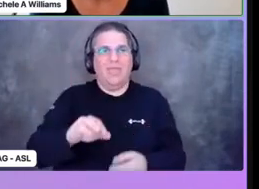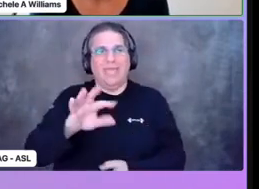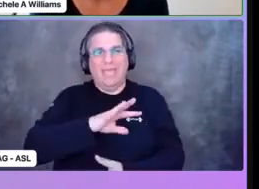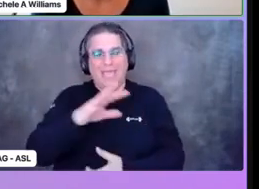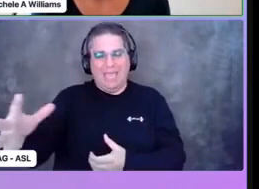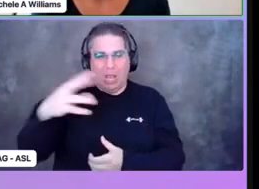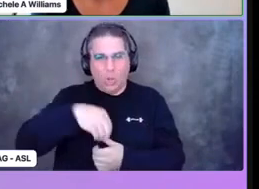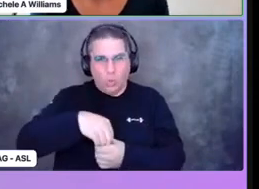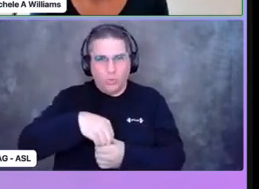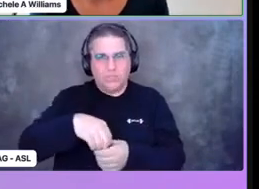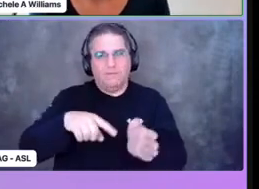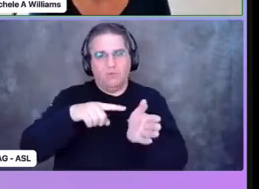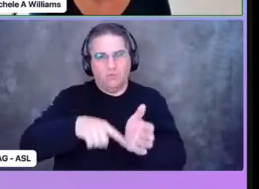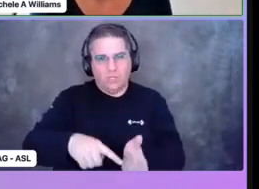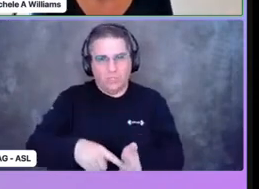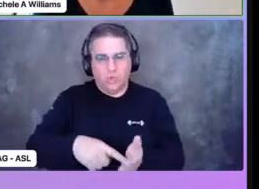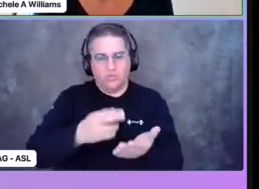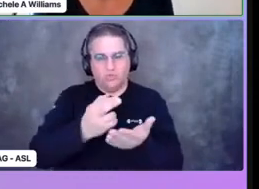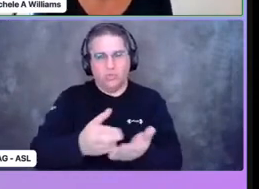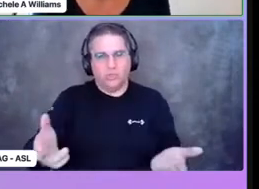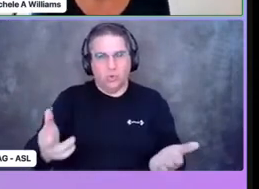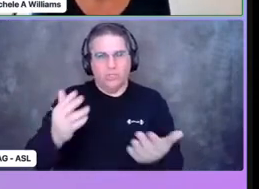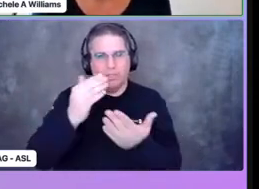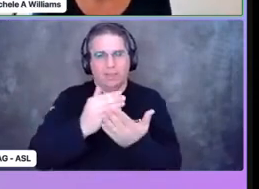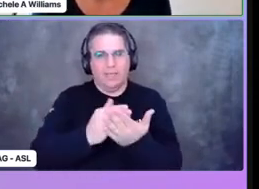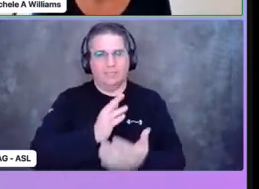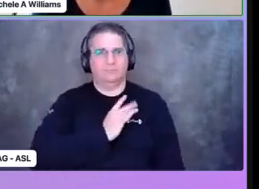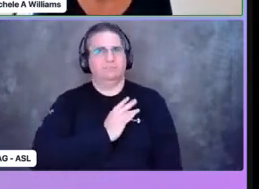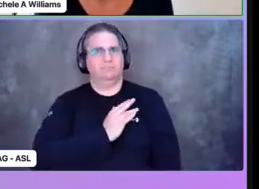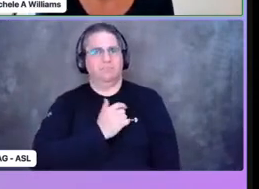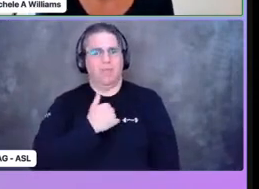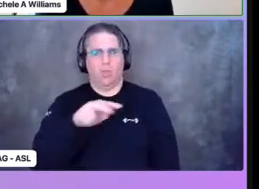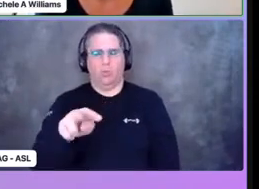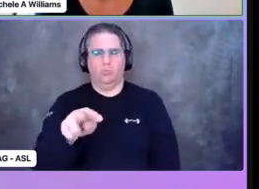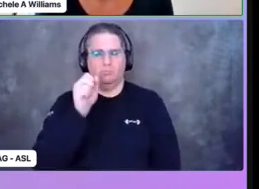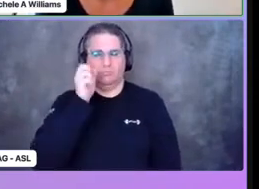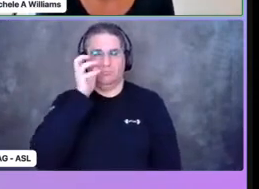around someone I don't know, the person who did it, but